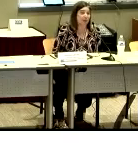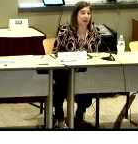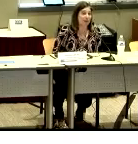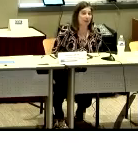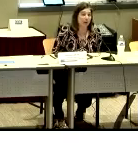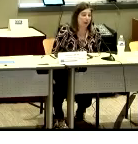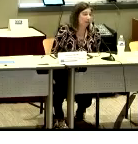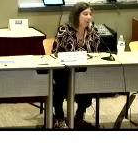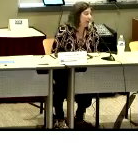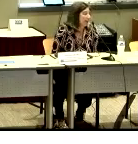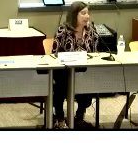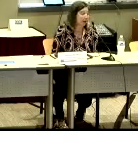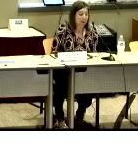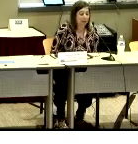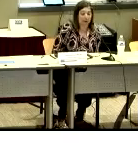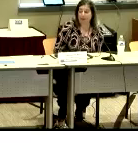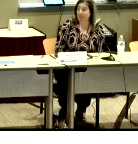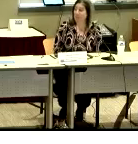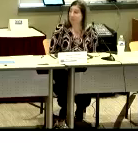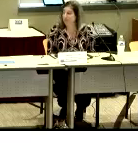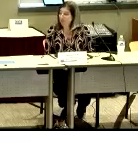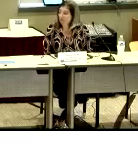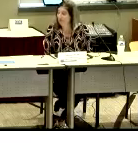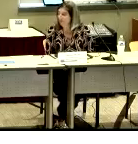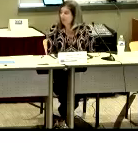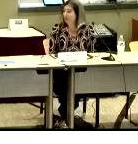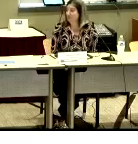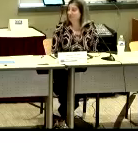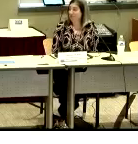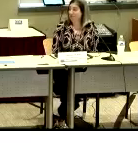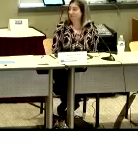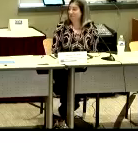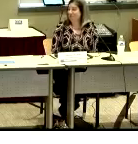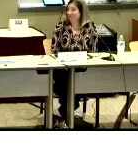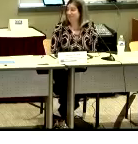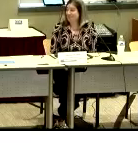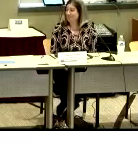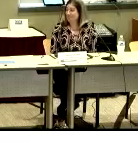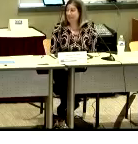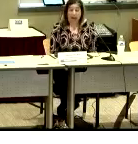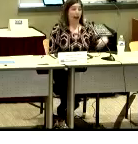So I have all of my colleagues around me, which is great. It's going to be a very provocative question. I'll just preface it with that.